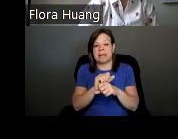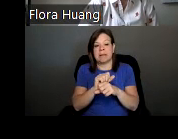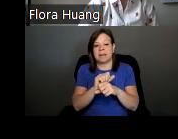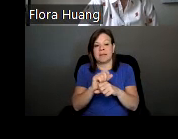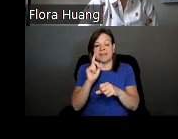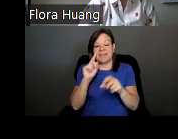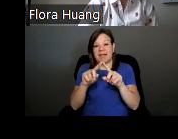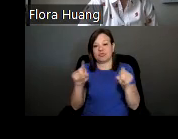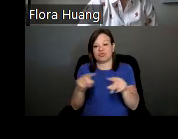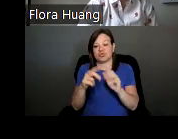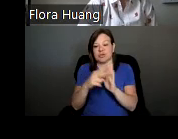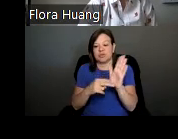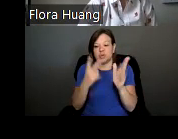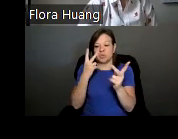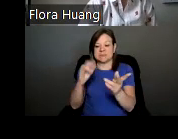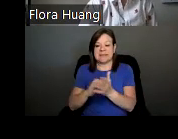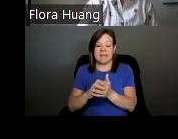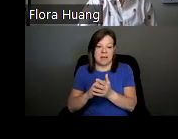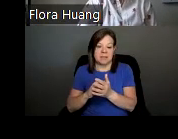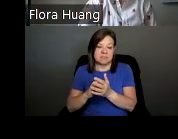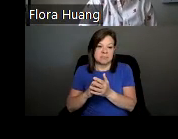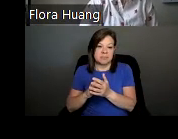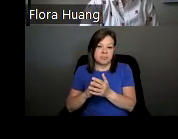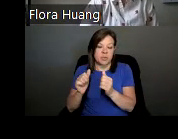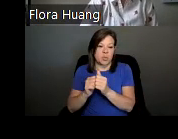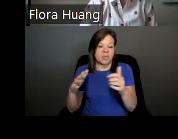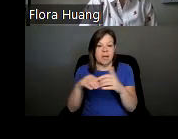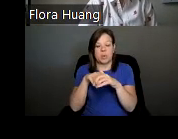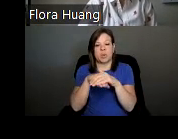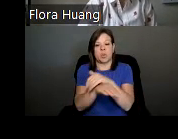in the correct order without you going in and doing some extra work.